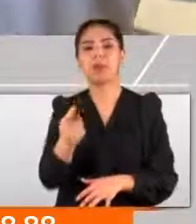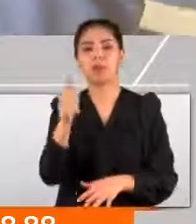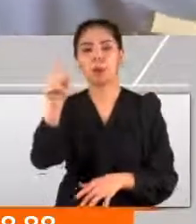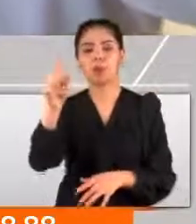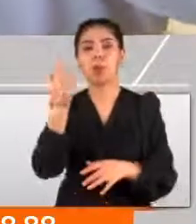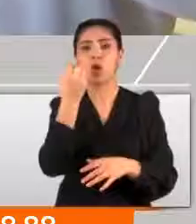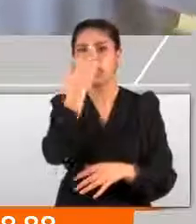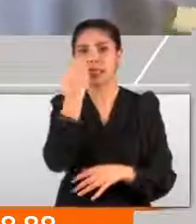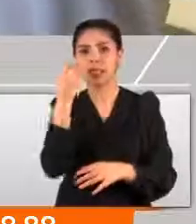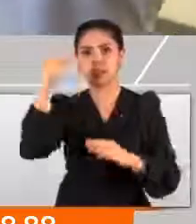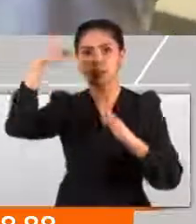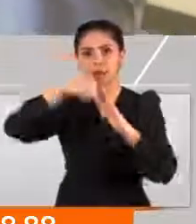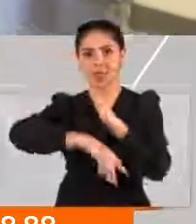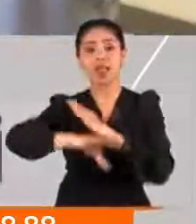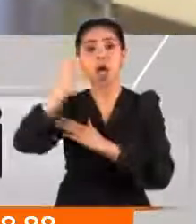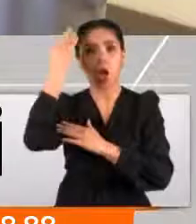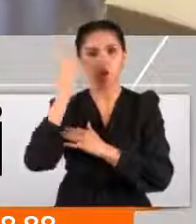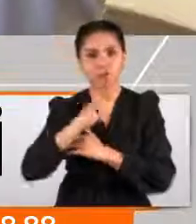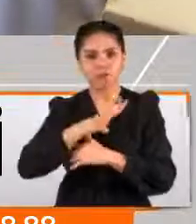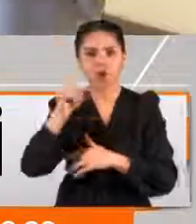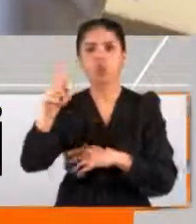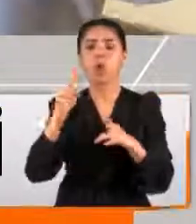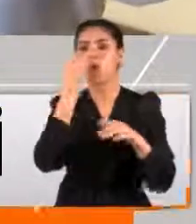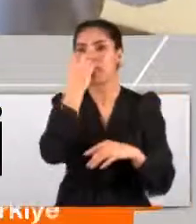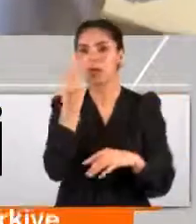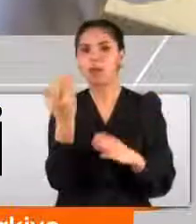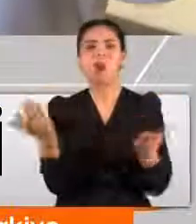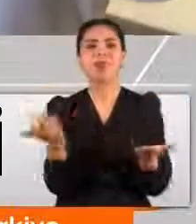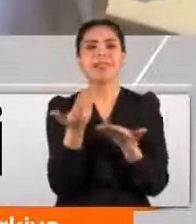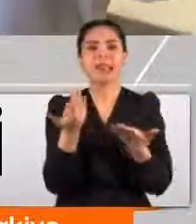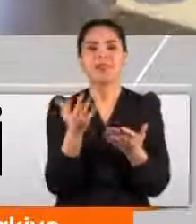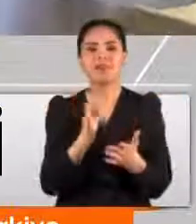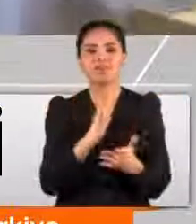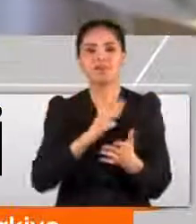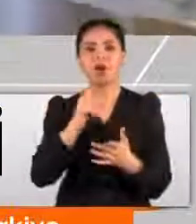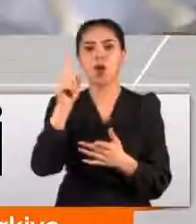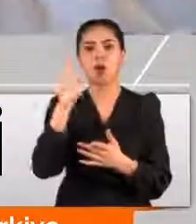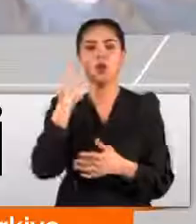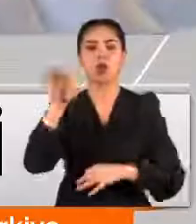if you reveal tumor biology and understand how the tumor behave you build your treatment over it